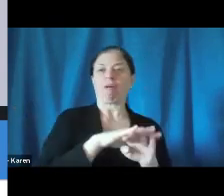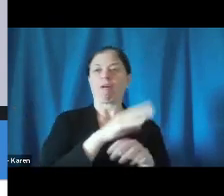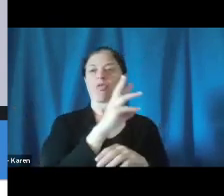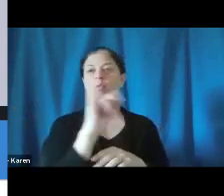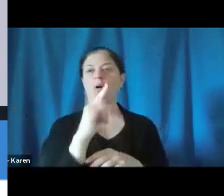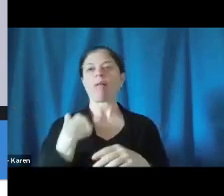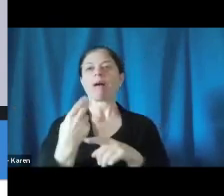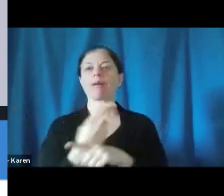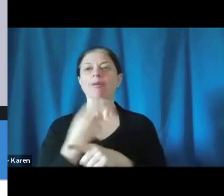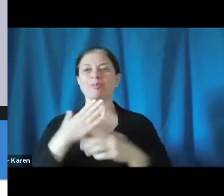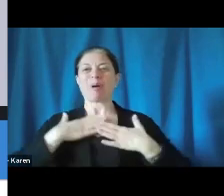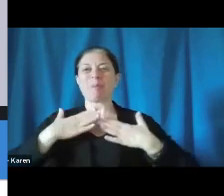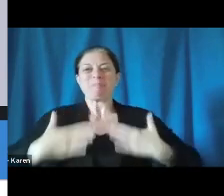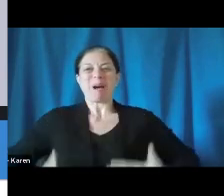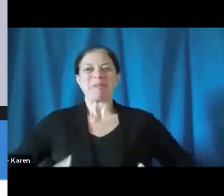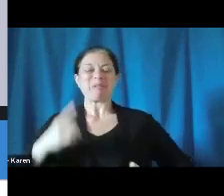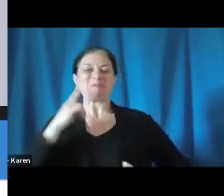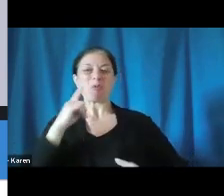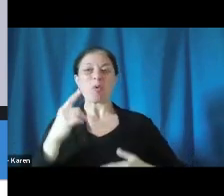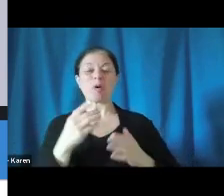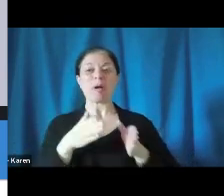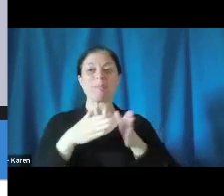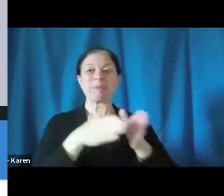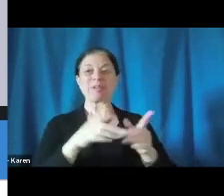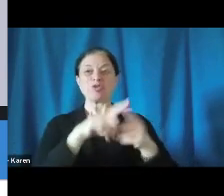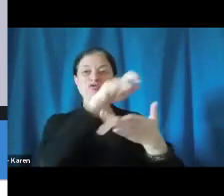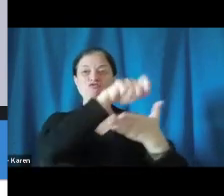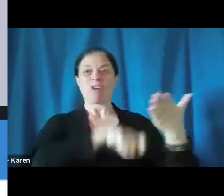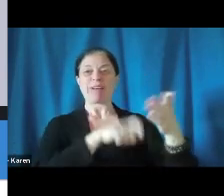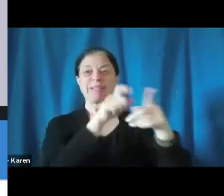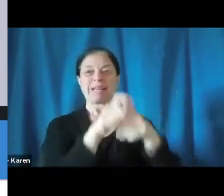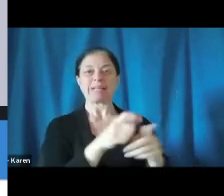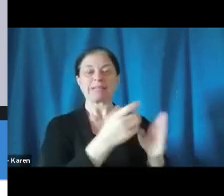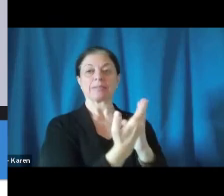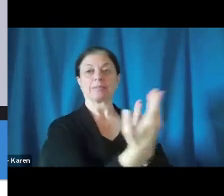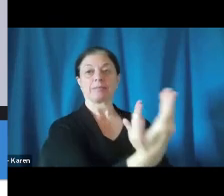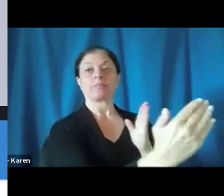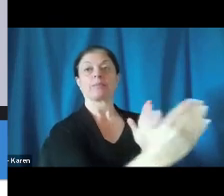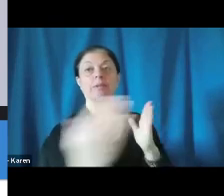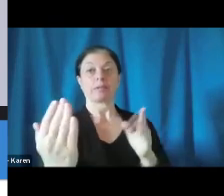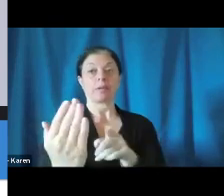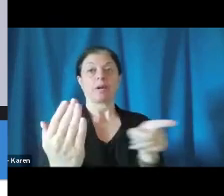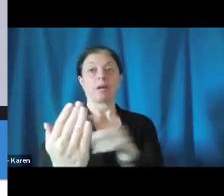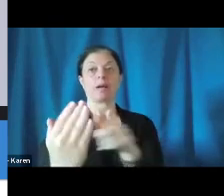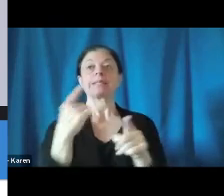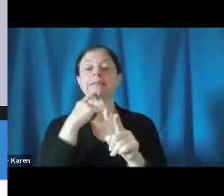this -- this part of the "y" is a a part where I painted my leg black and pressed